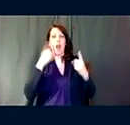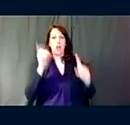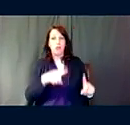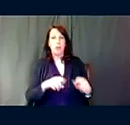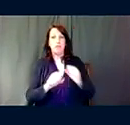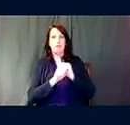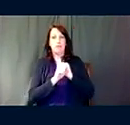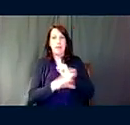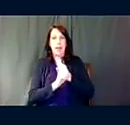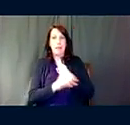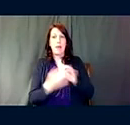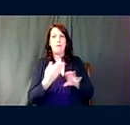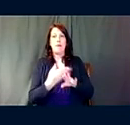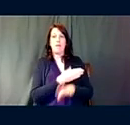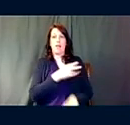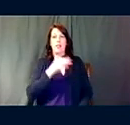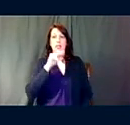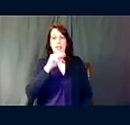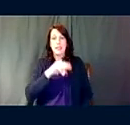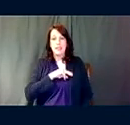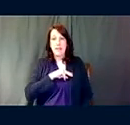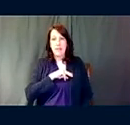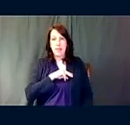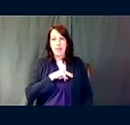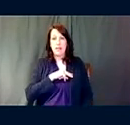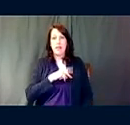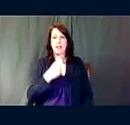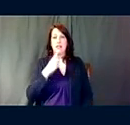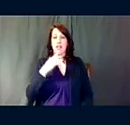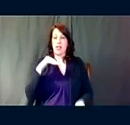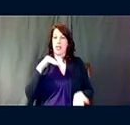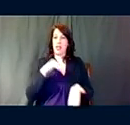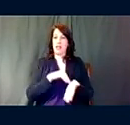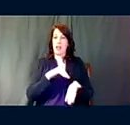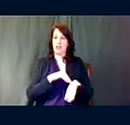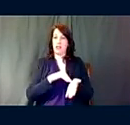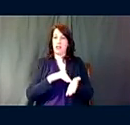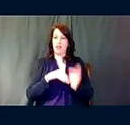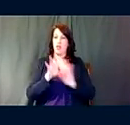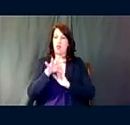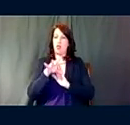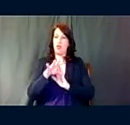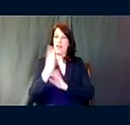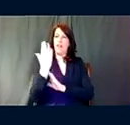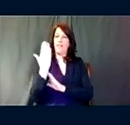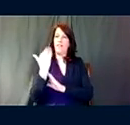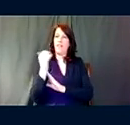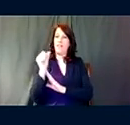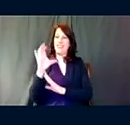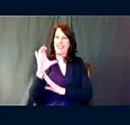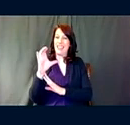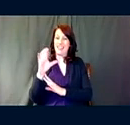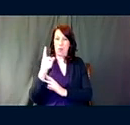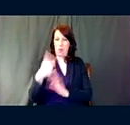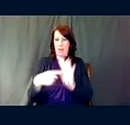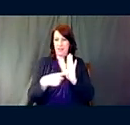IT WITH THEM CAMPAIGN BEFORE THANKSGIVING, WHERE DOCTORS RECORDED 15-SECOND PROMOTIONAL